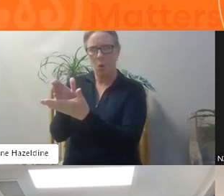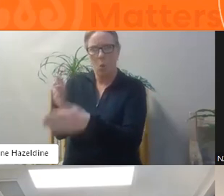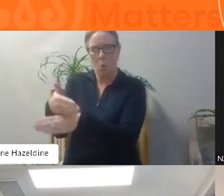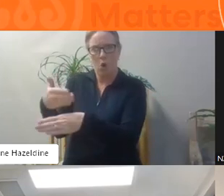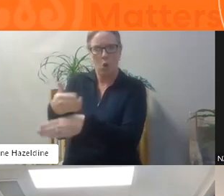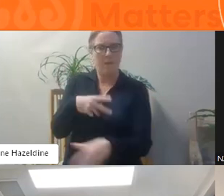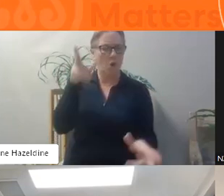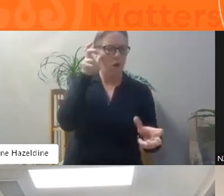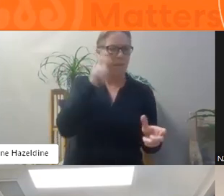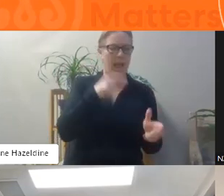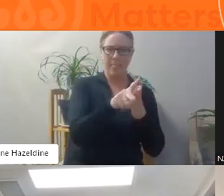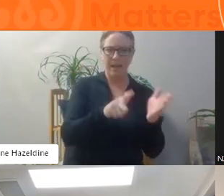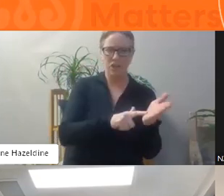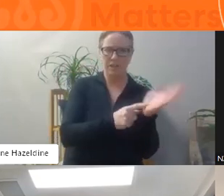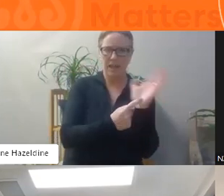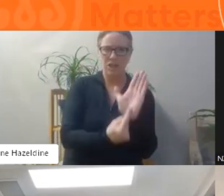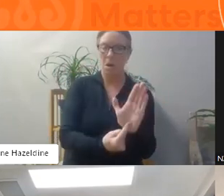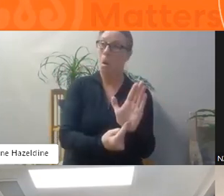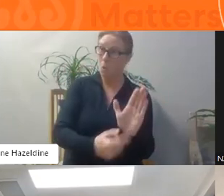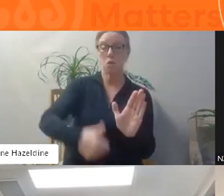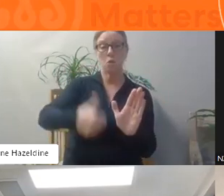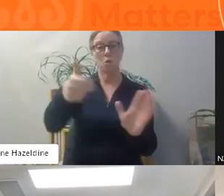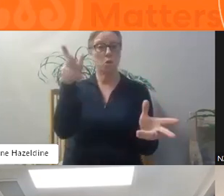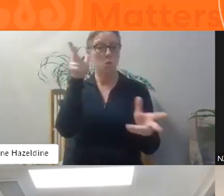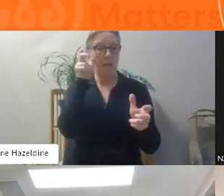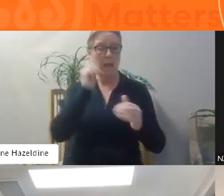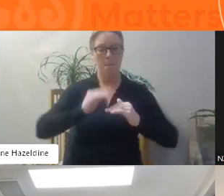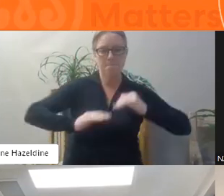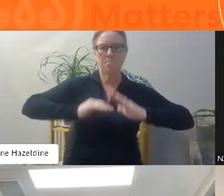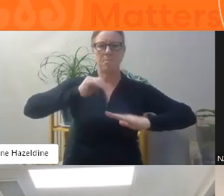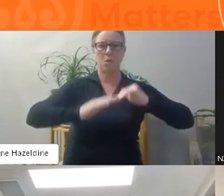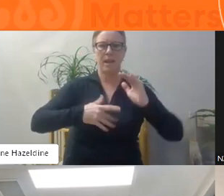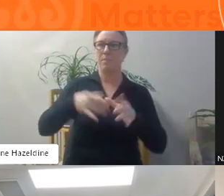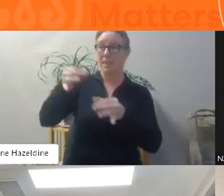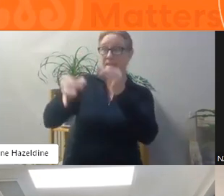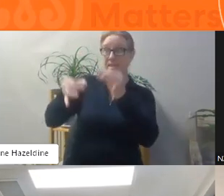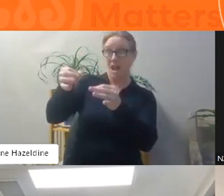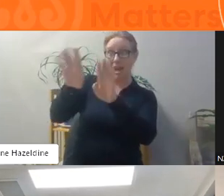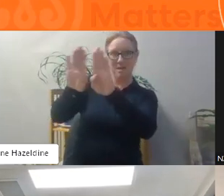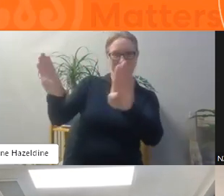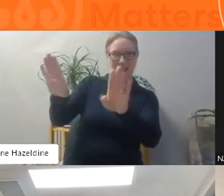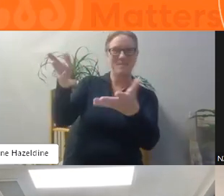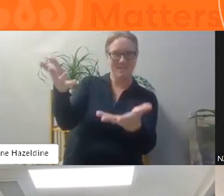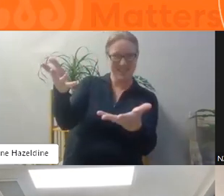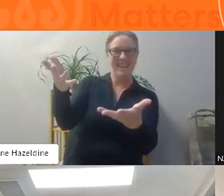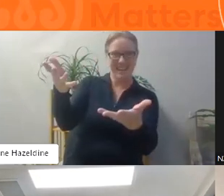And it was heartening to hear that in building upon what the deciders have touched upon as well, so I think I am joining up a little